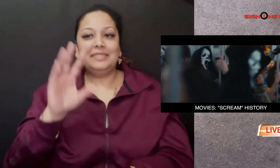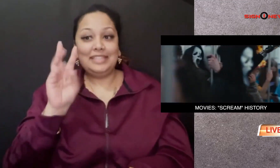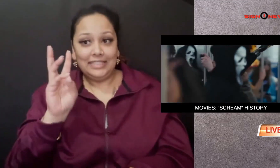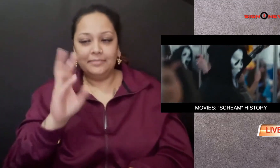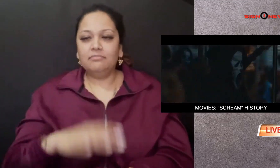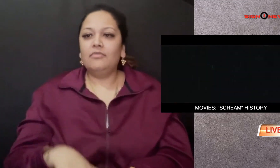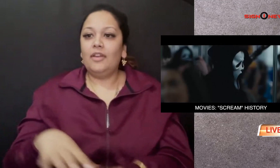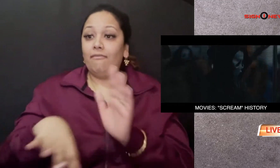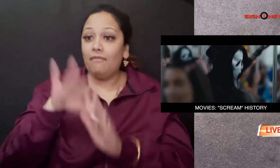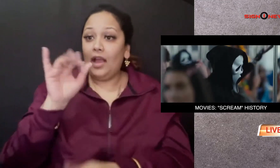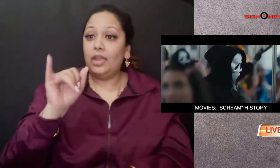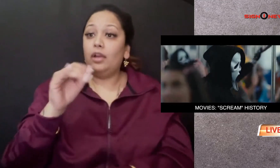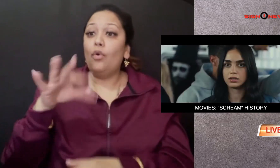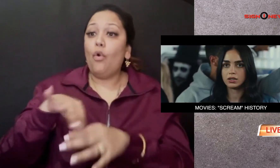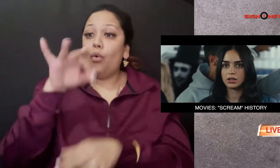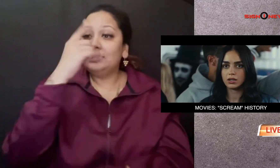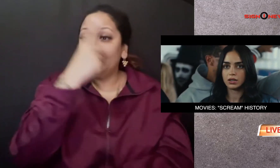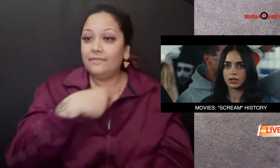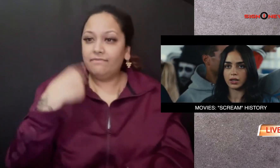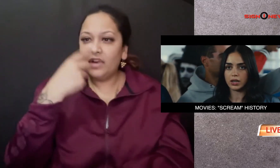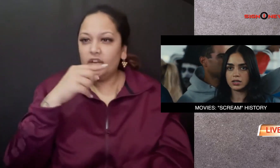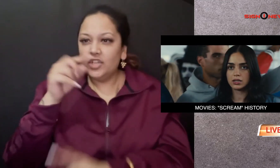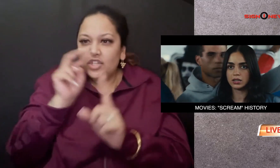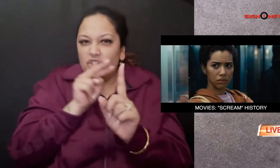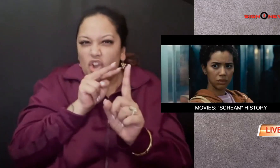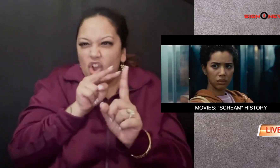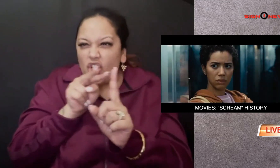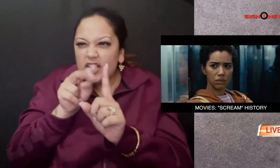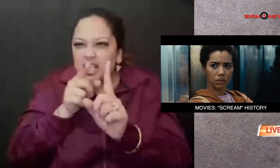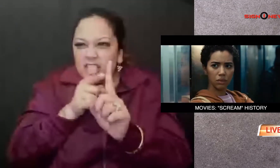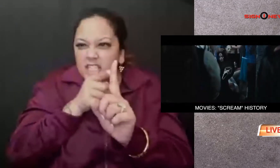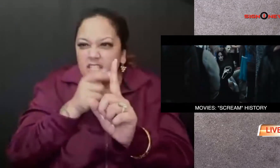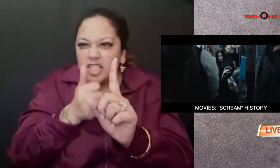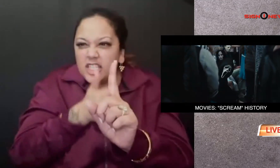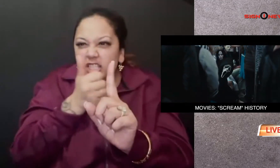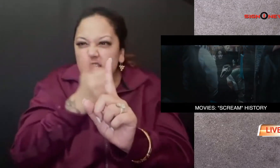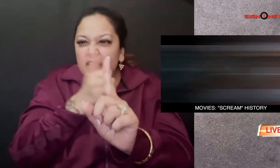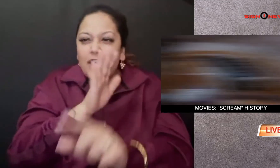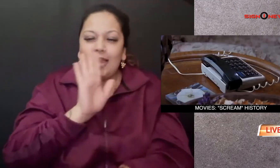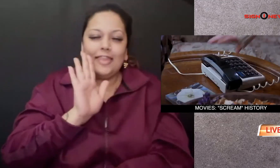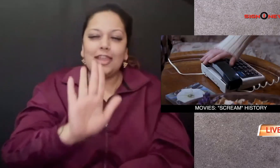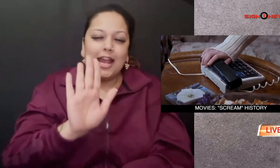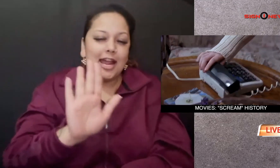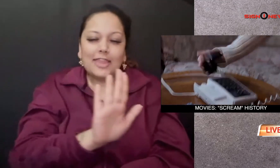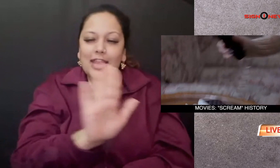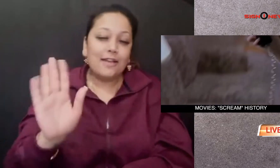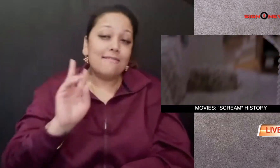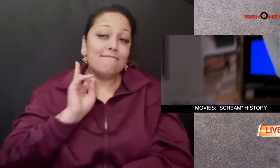Scream 6 finds Ghostface stalking their victims in New York City